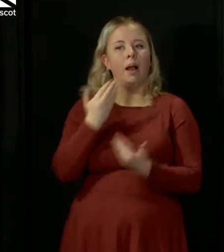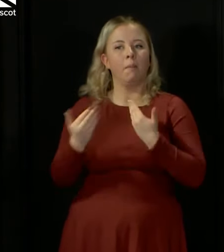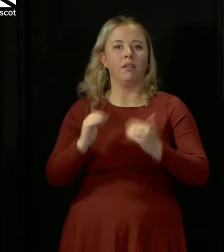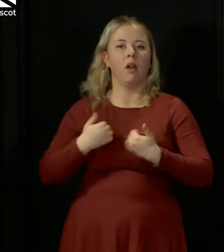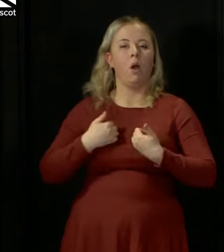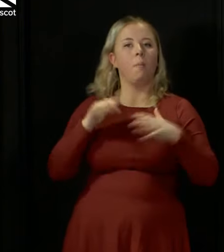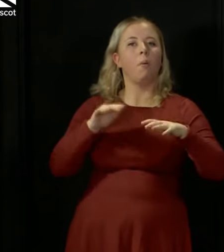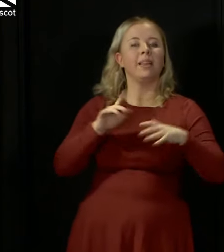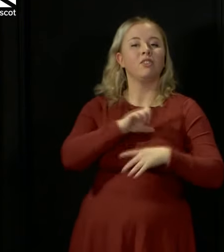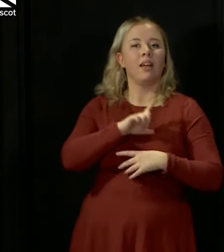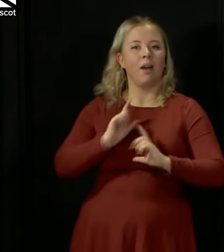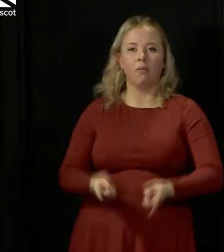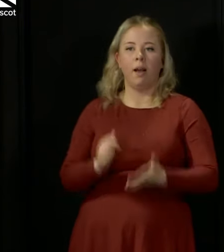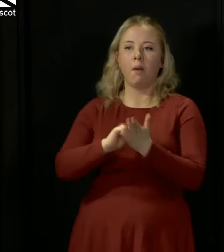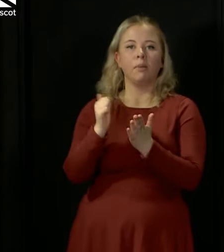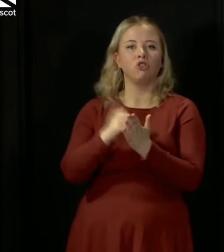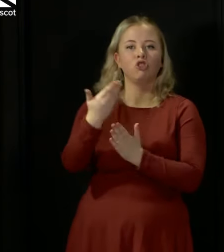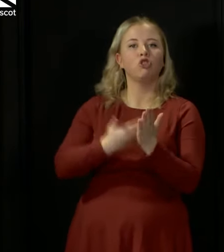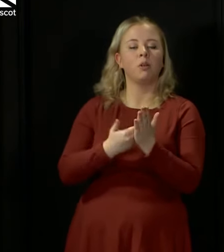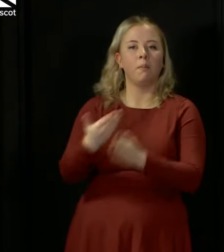And that is the reason we haven't published them before now, because we have to guard